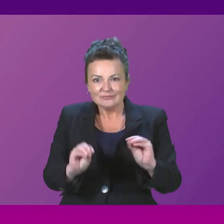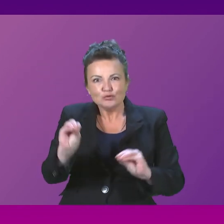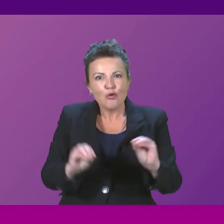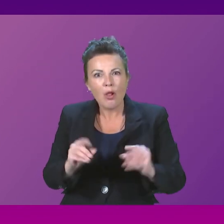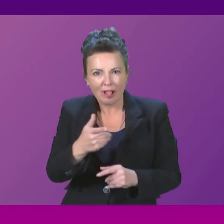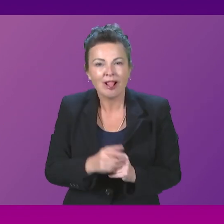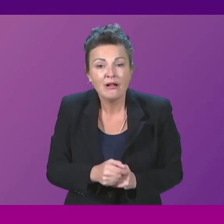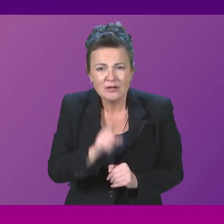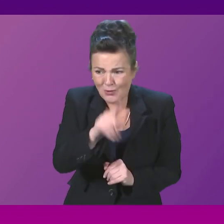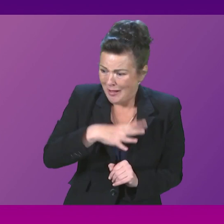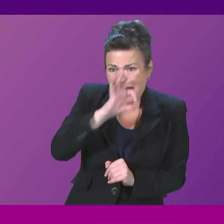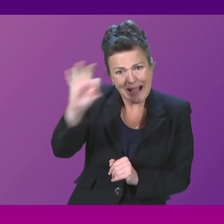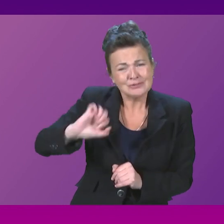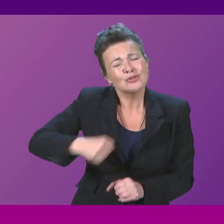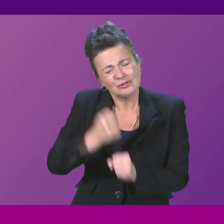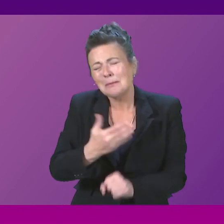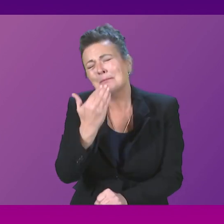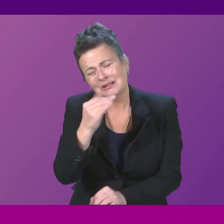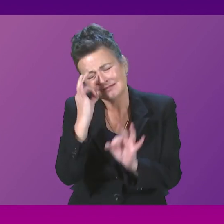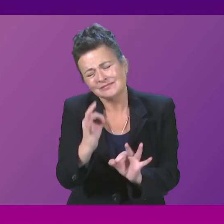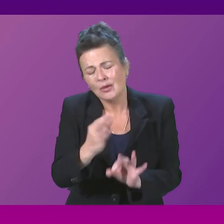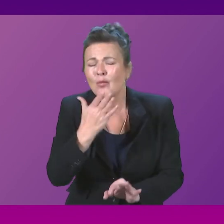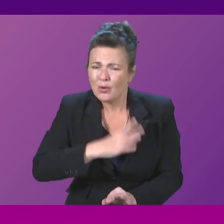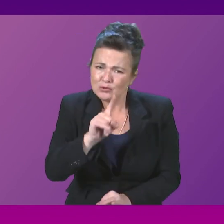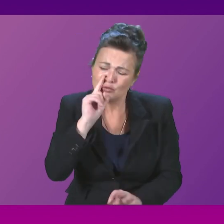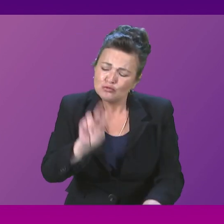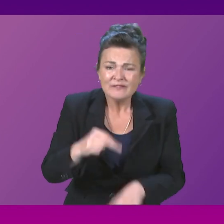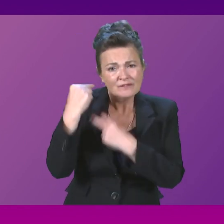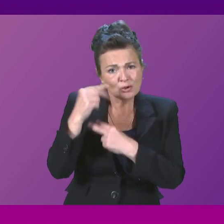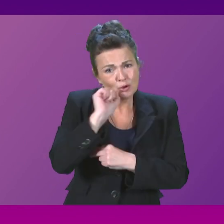Will the Scottish Government agree to review what happened, to ensure that the vital communications